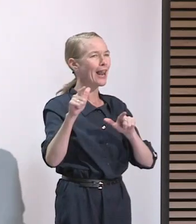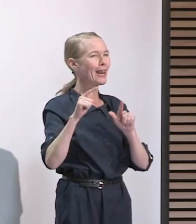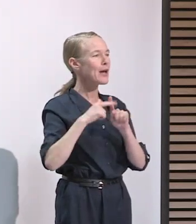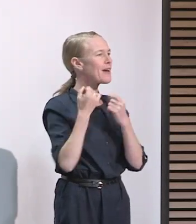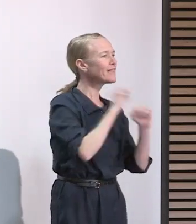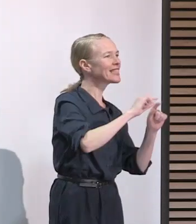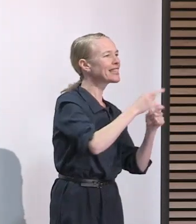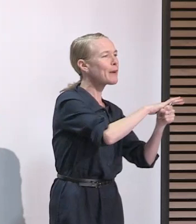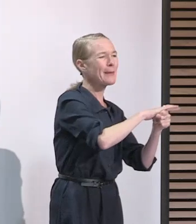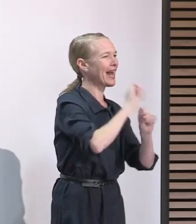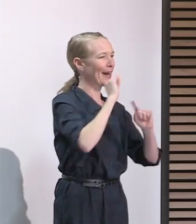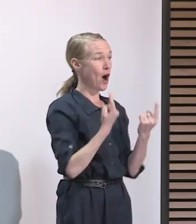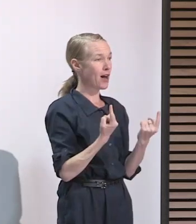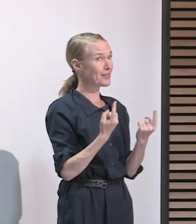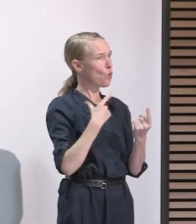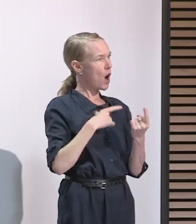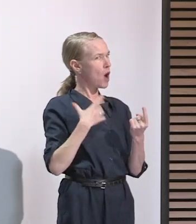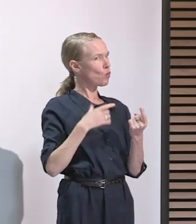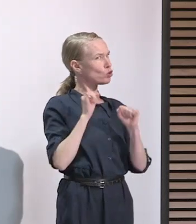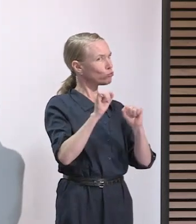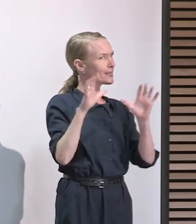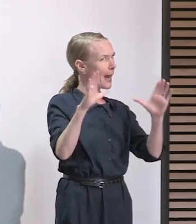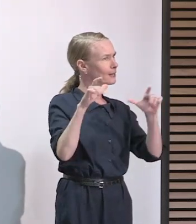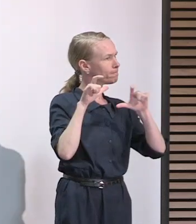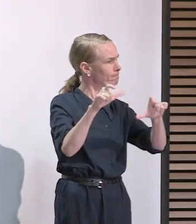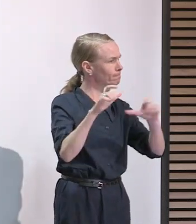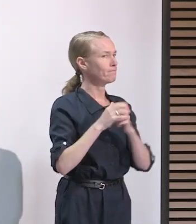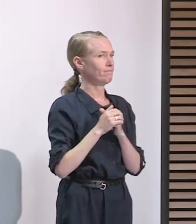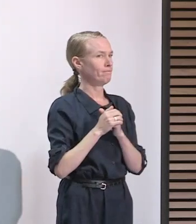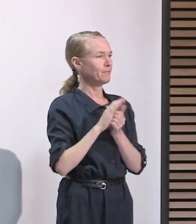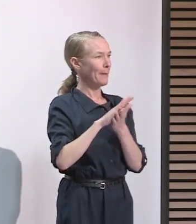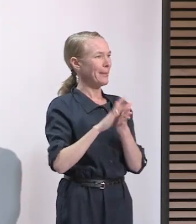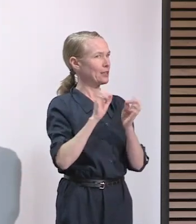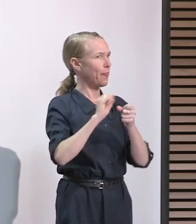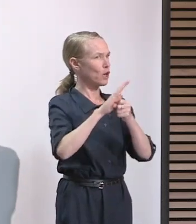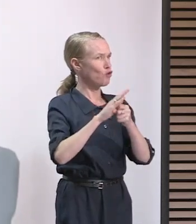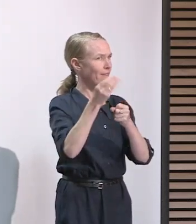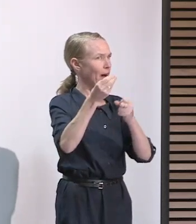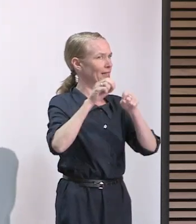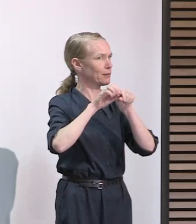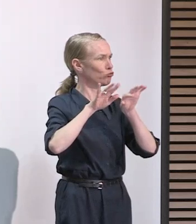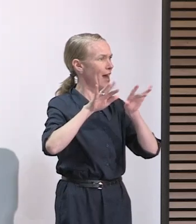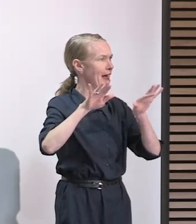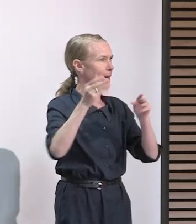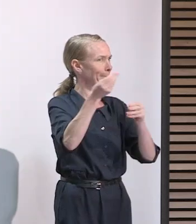2, there are restrictions on people entering and leaving